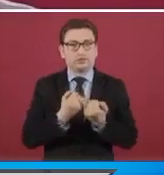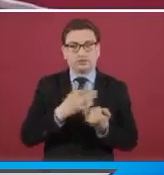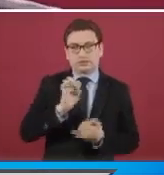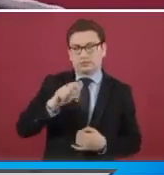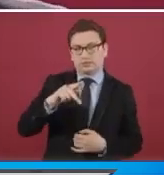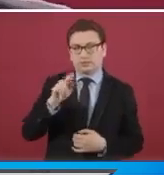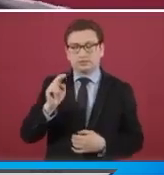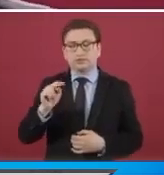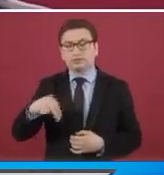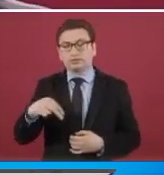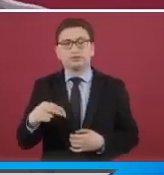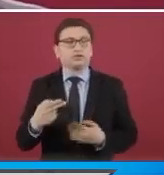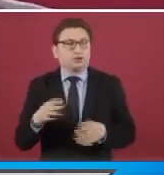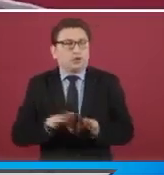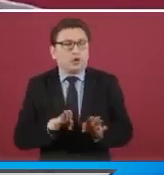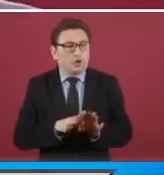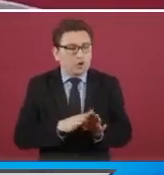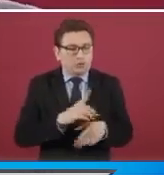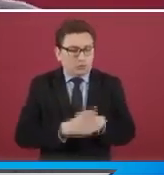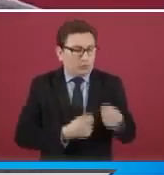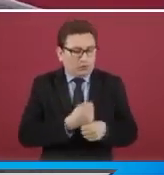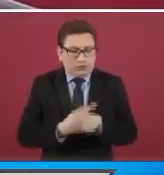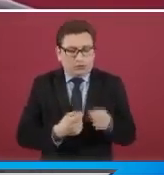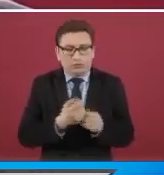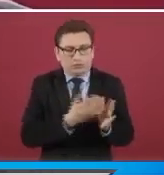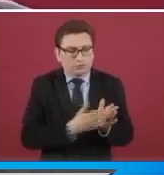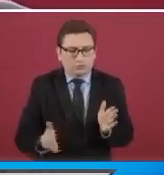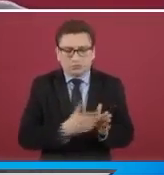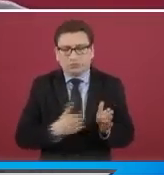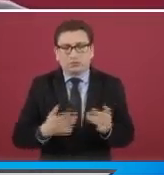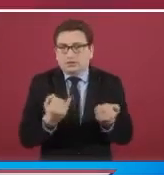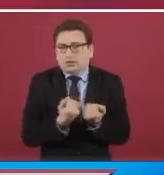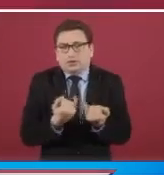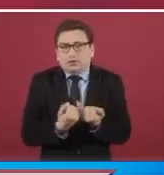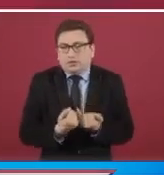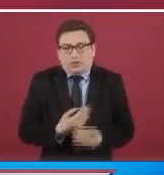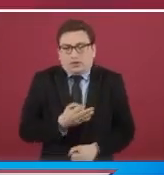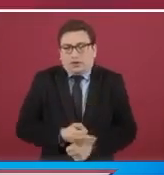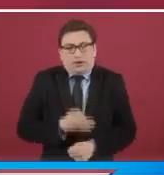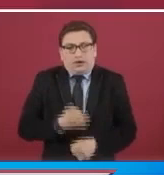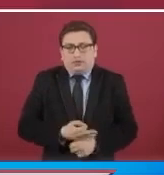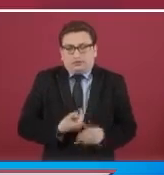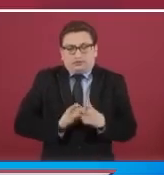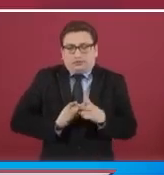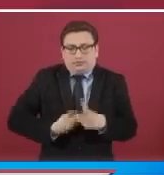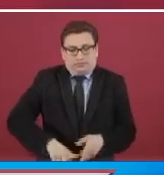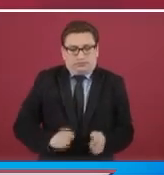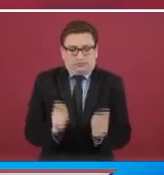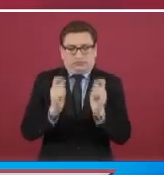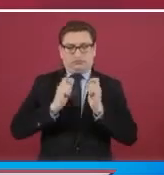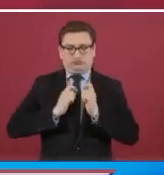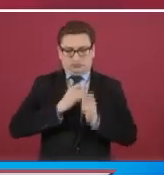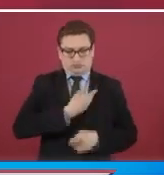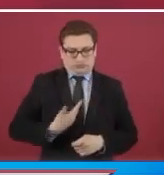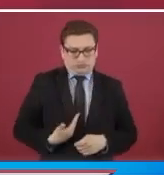because its main function is controlling inflation and supporting economic growth it is an autonomous and independent institution